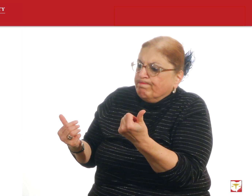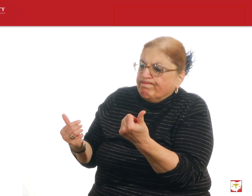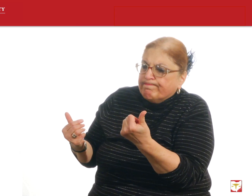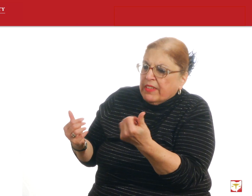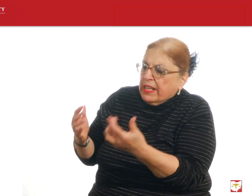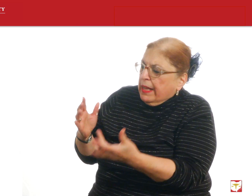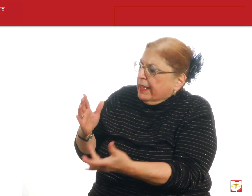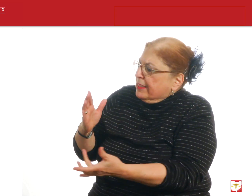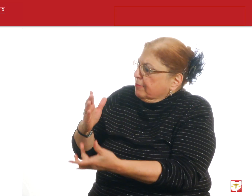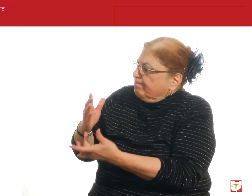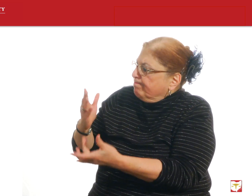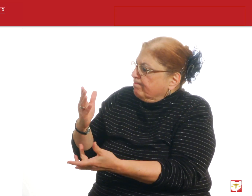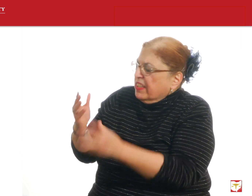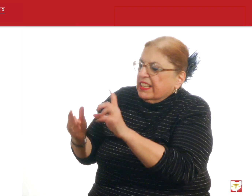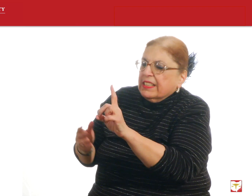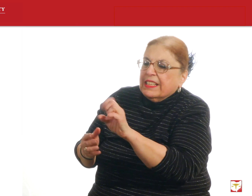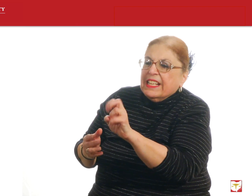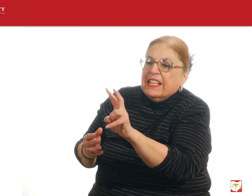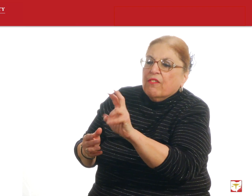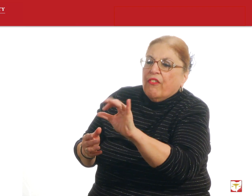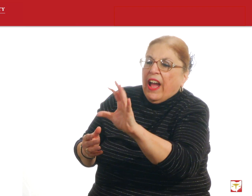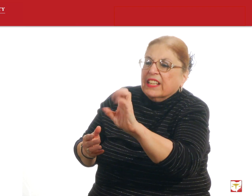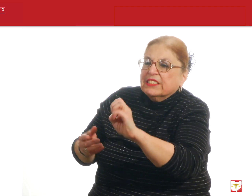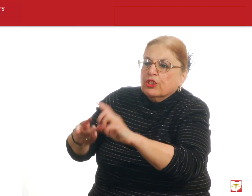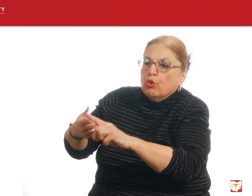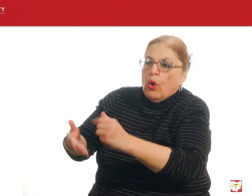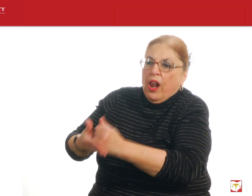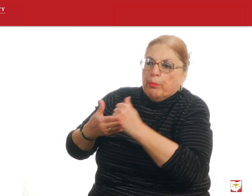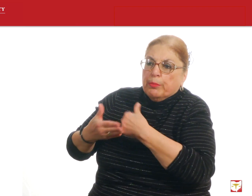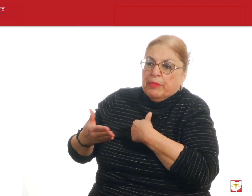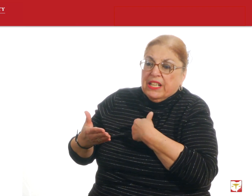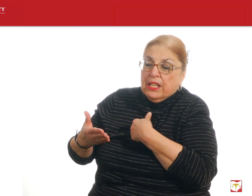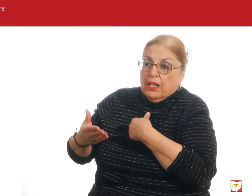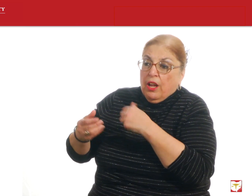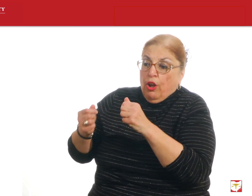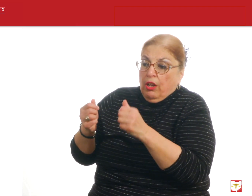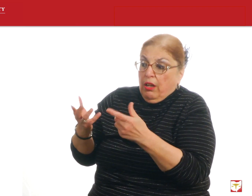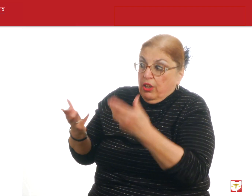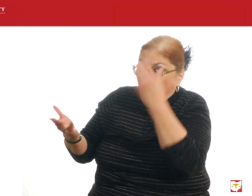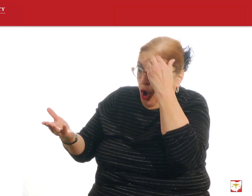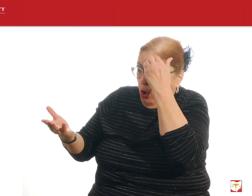I'm not aware of any other technical device that would help me know